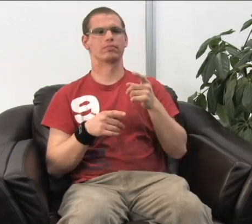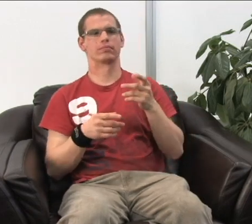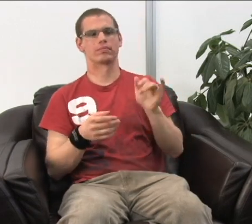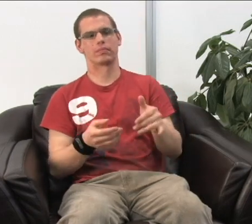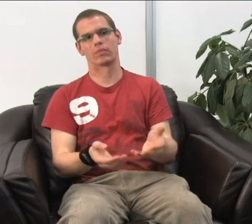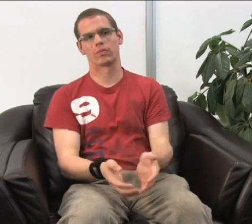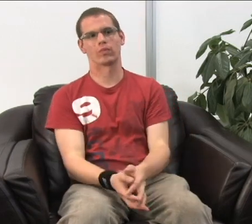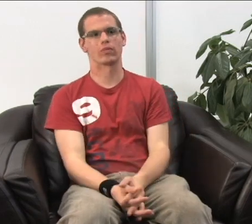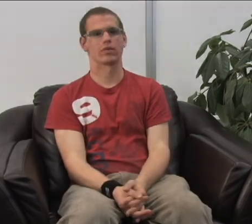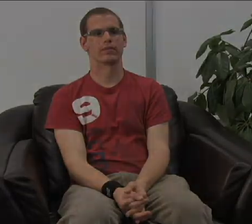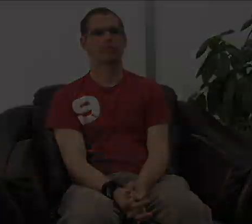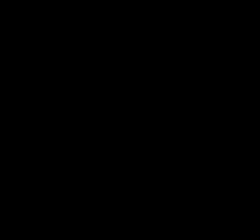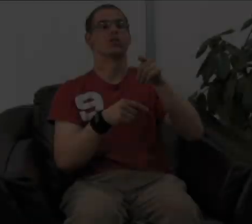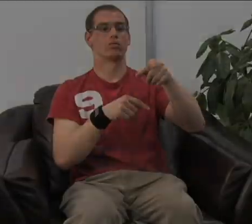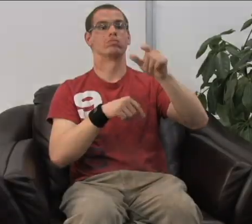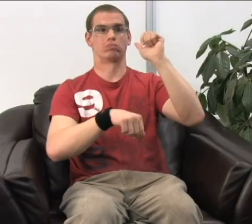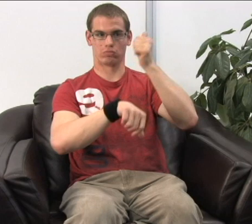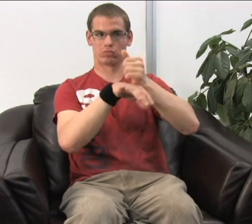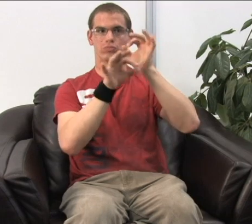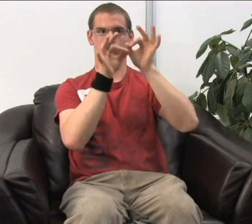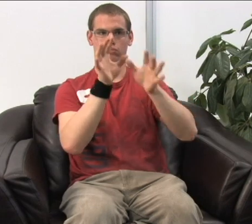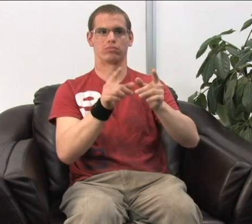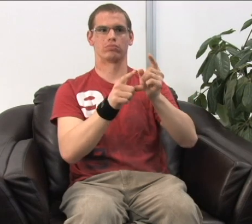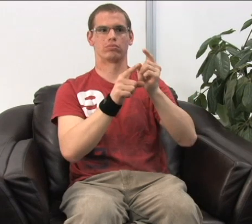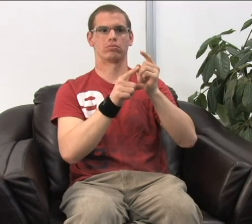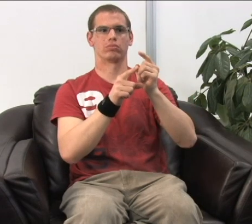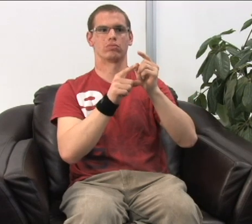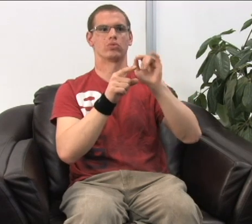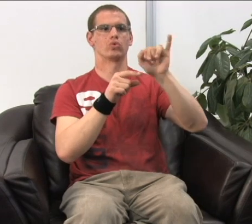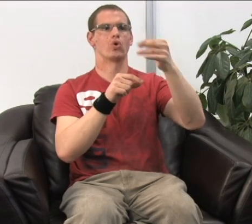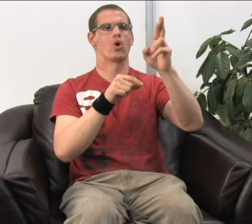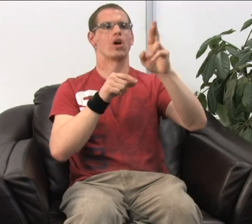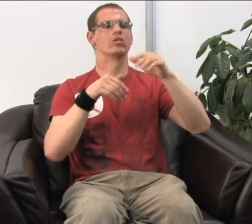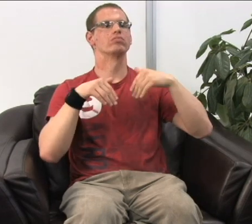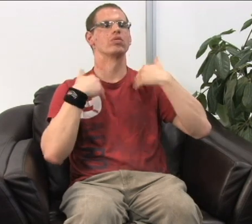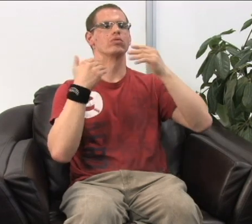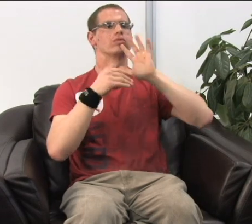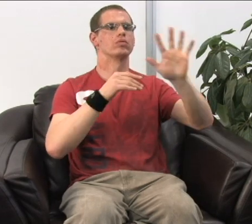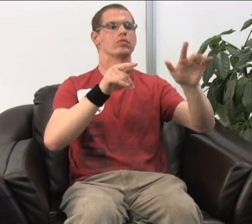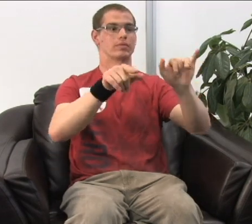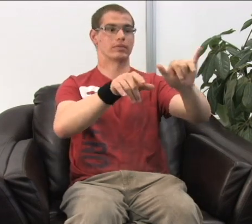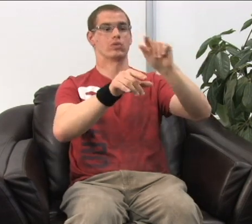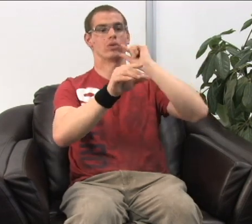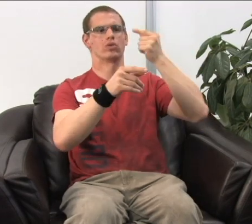it can be a confidence booster. There were interpreters in place, there was what would be considered